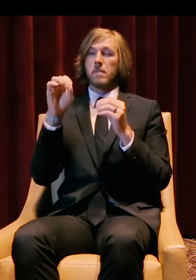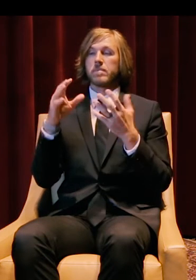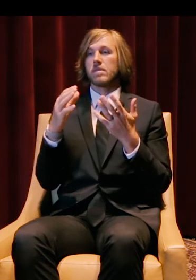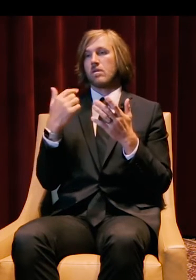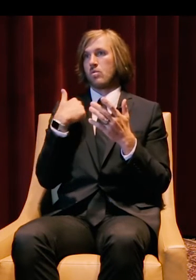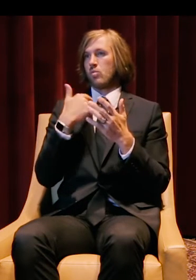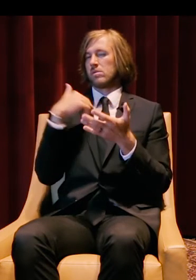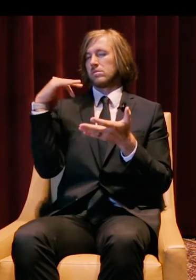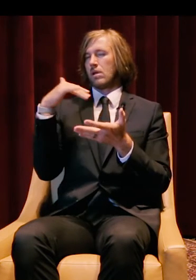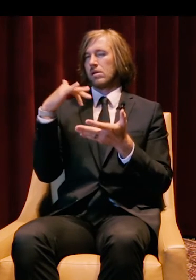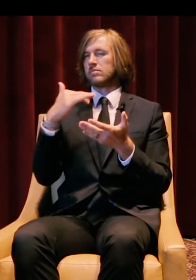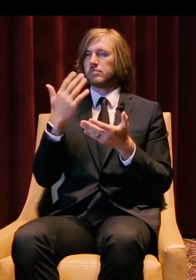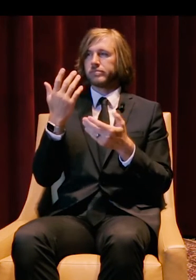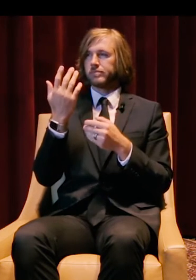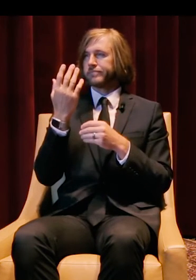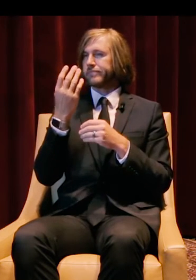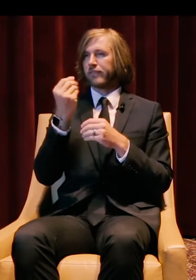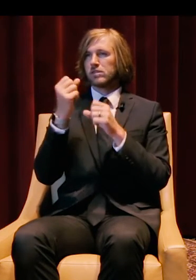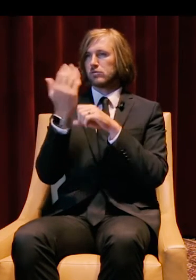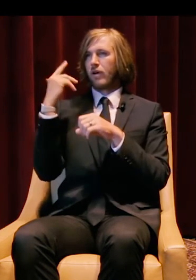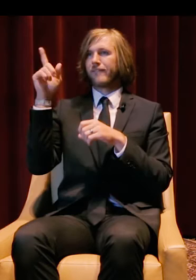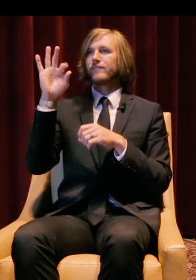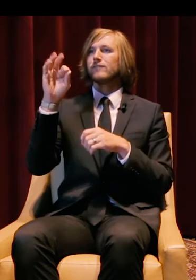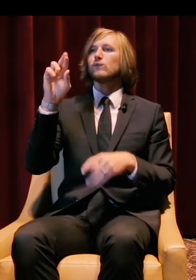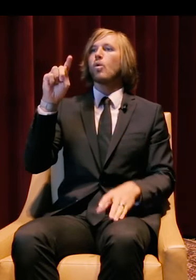we did a study years ago in Fort Collins where, and this will tell you how old it was